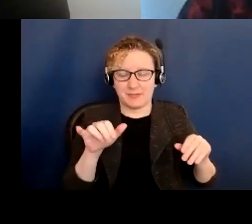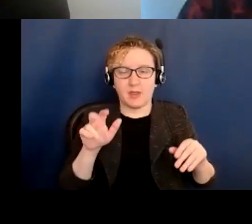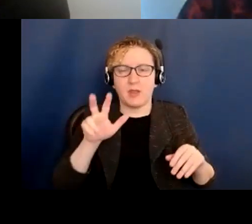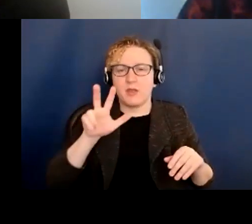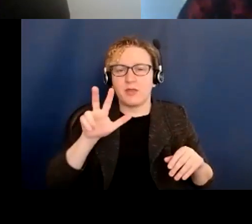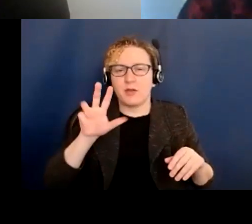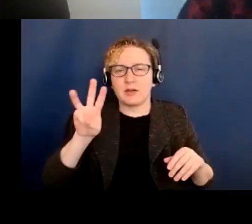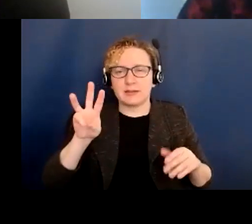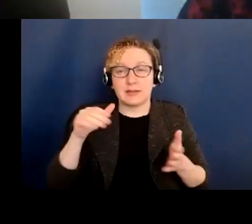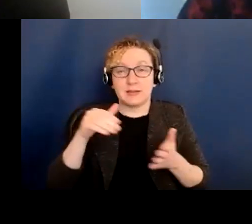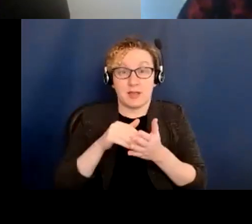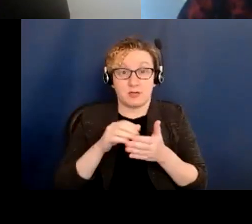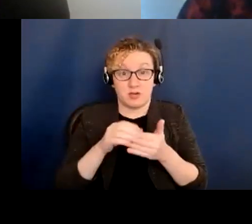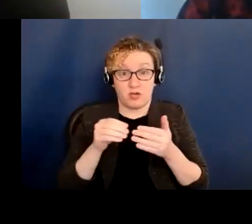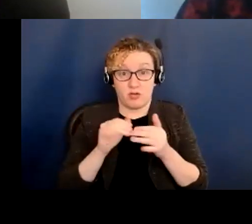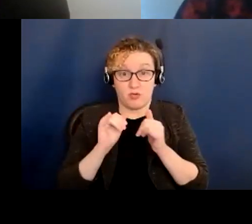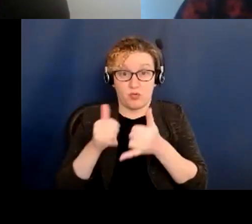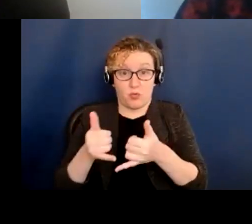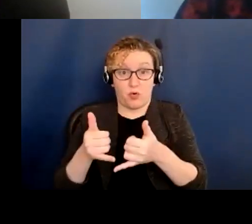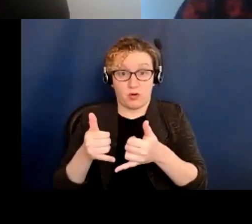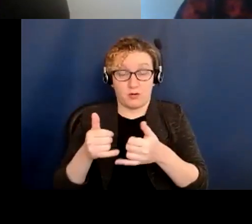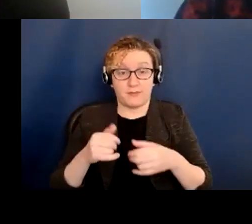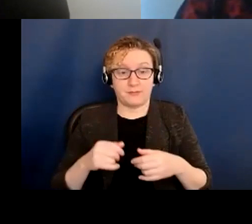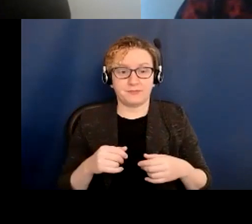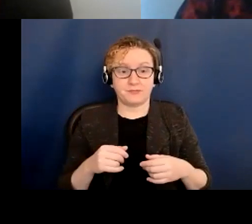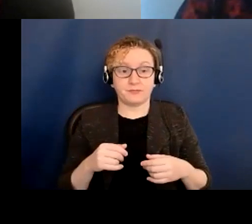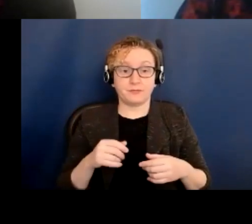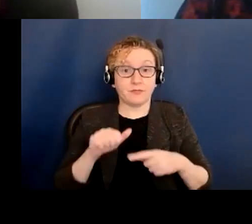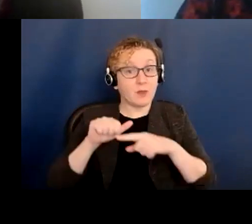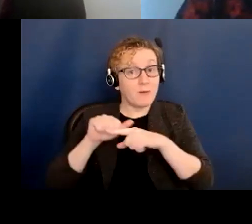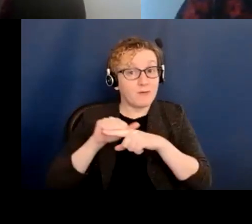It is released when fellows are awarded.